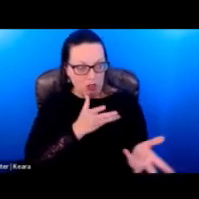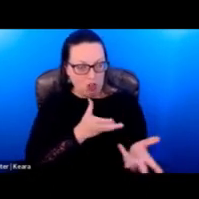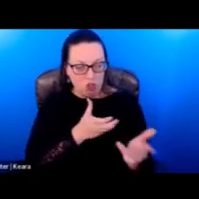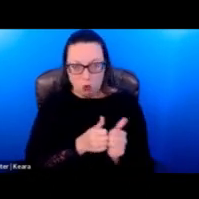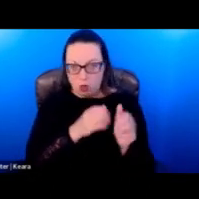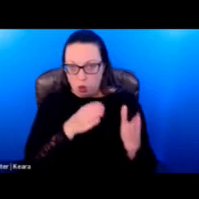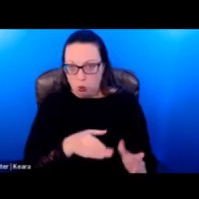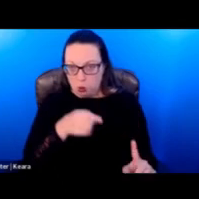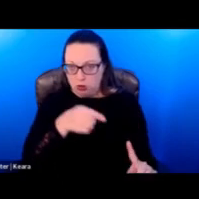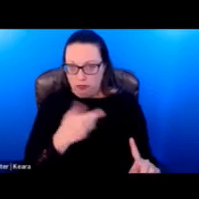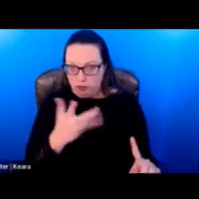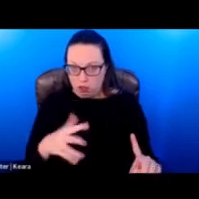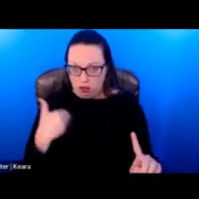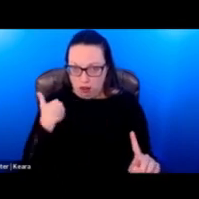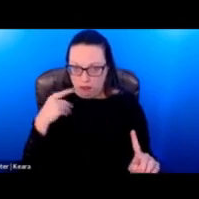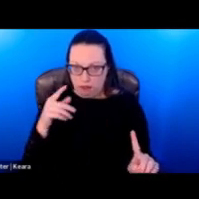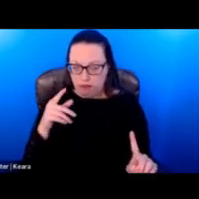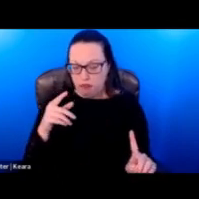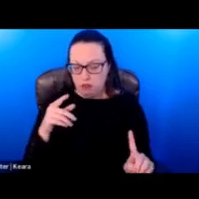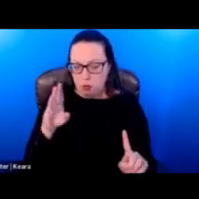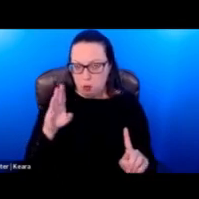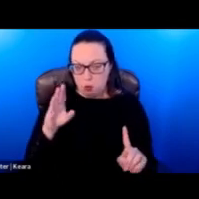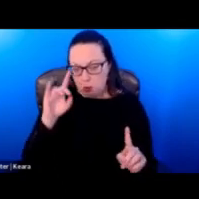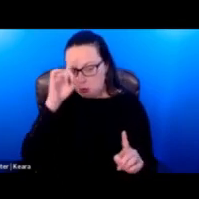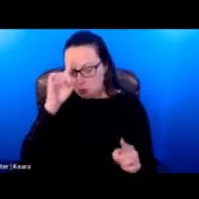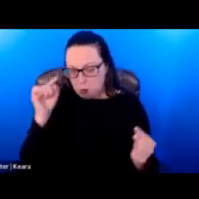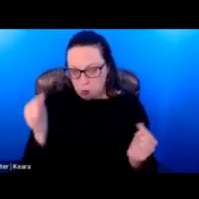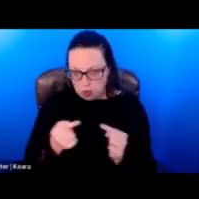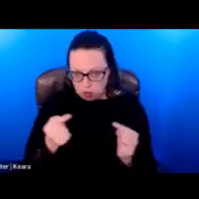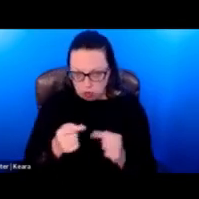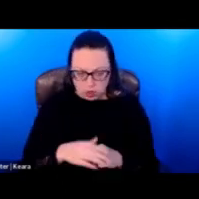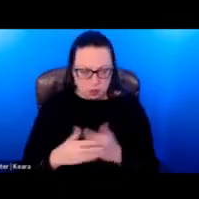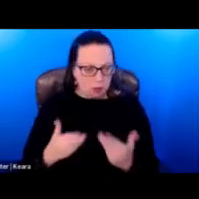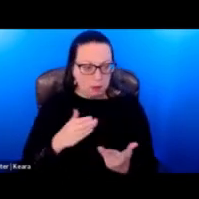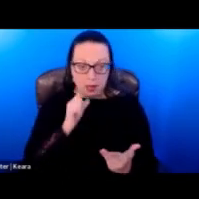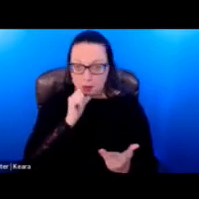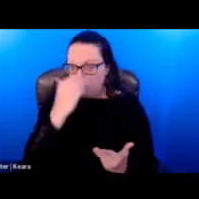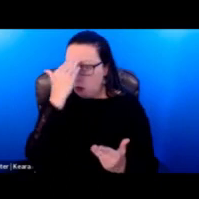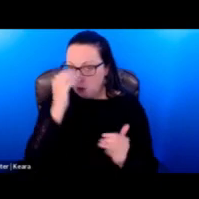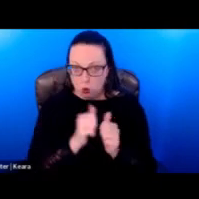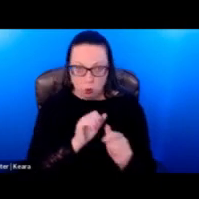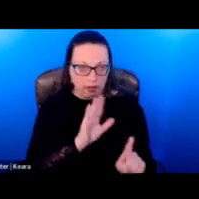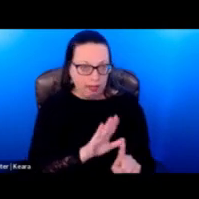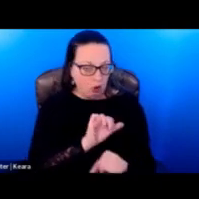injury, I might be unfamiliar with the employment resources, or I might hear that it's really